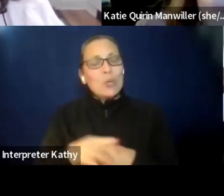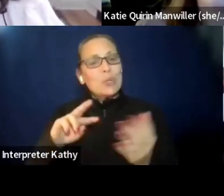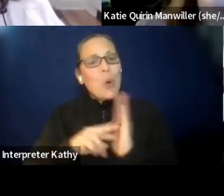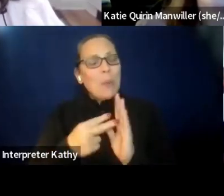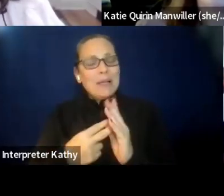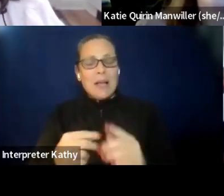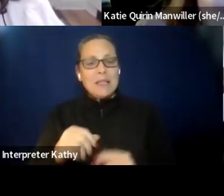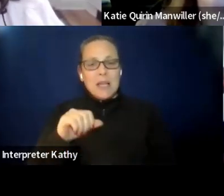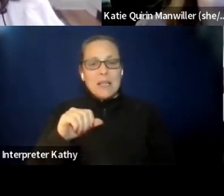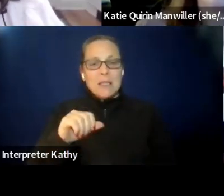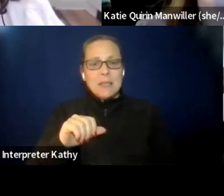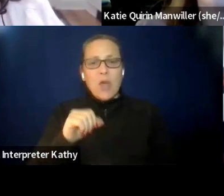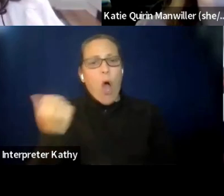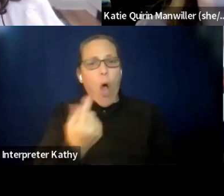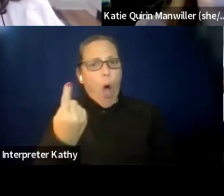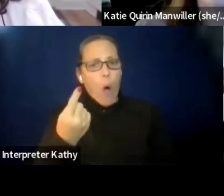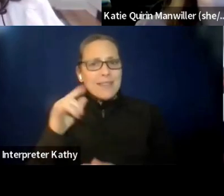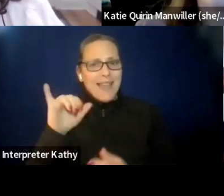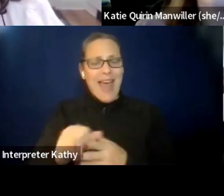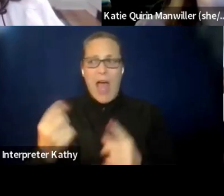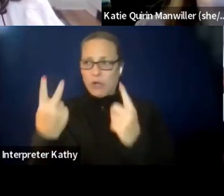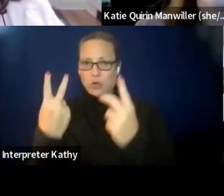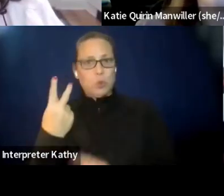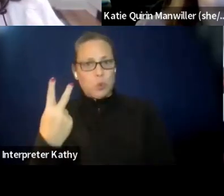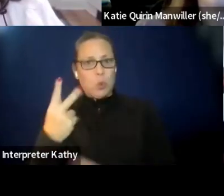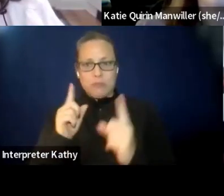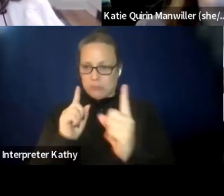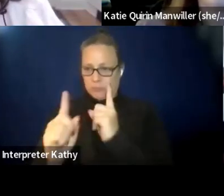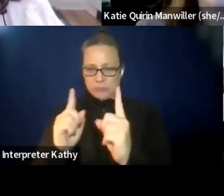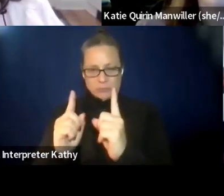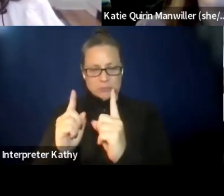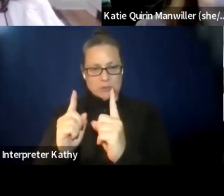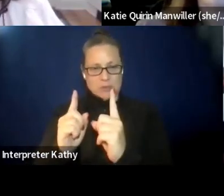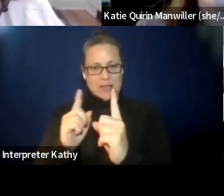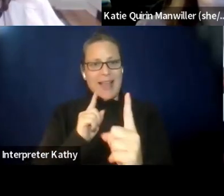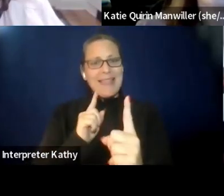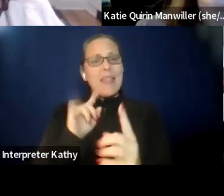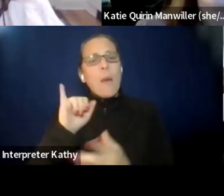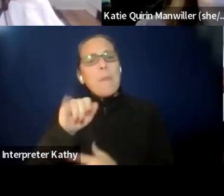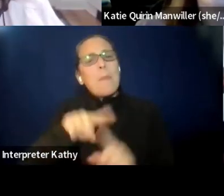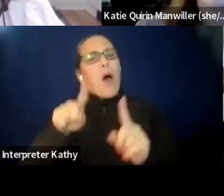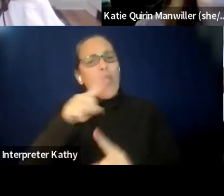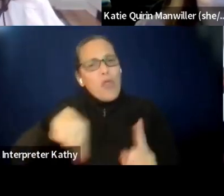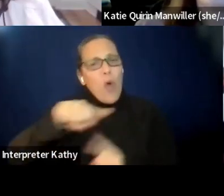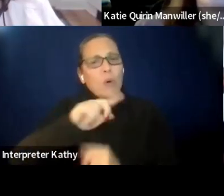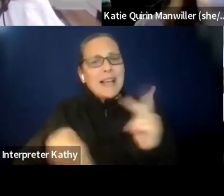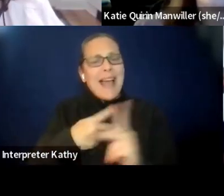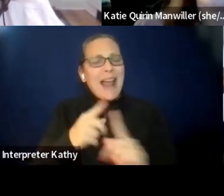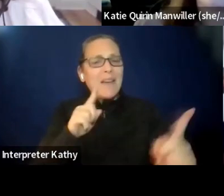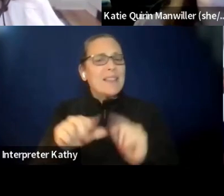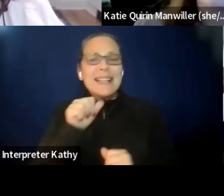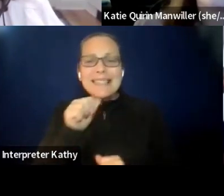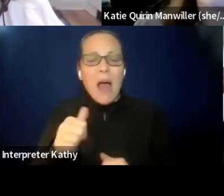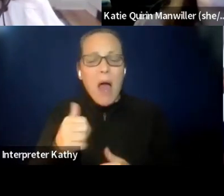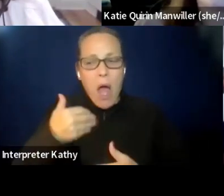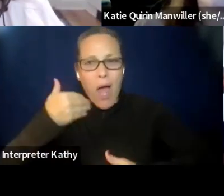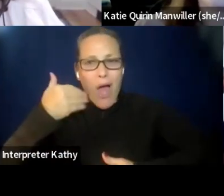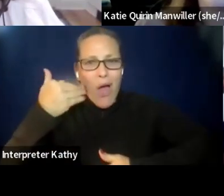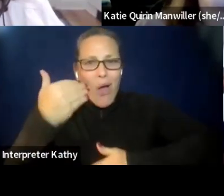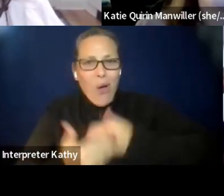these conversations, right? And so that's -- it's always that. It's